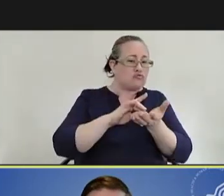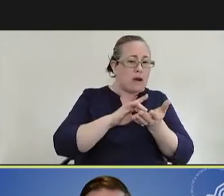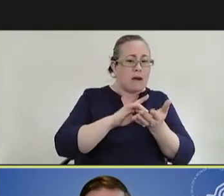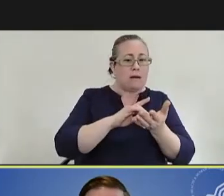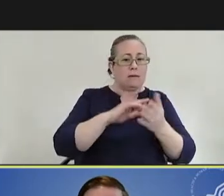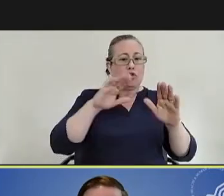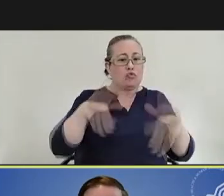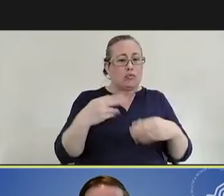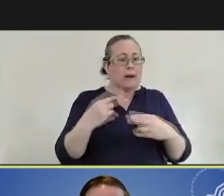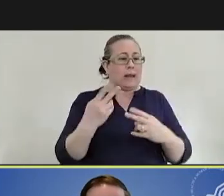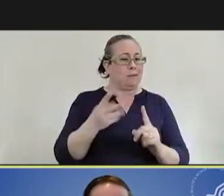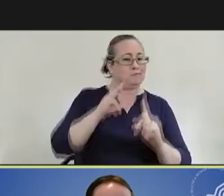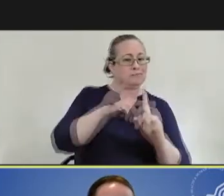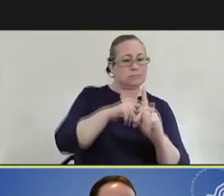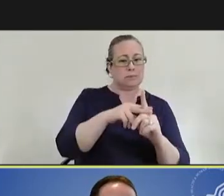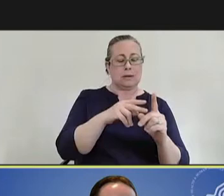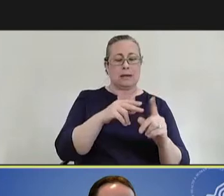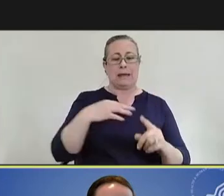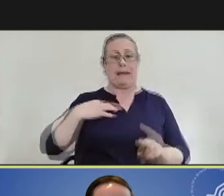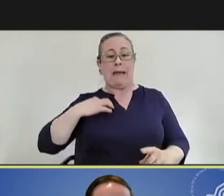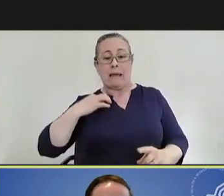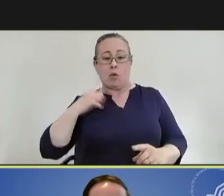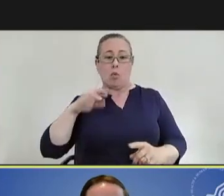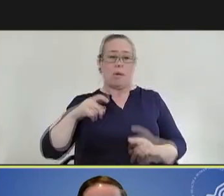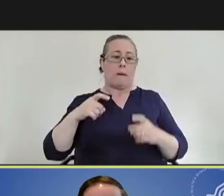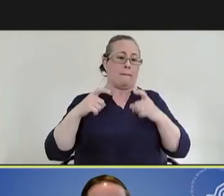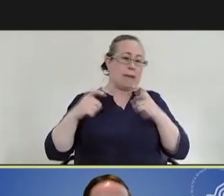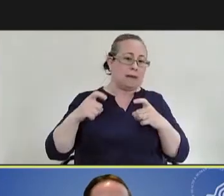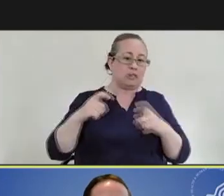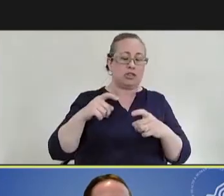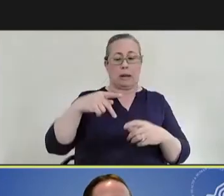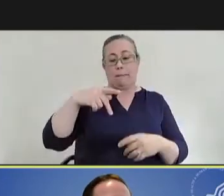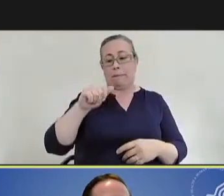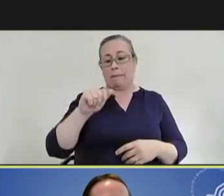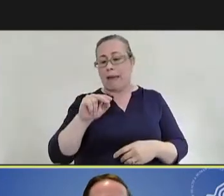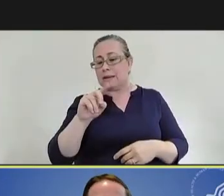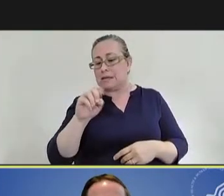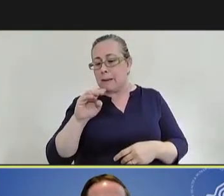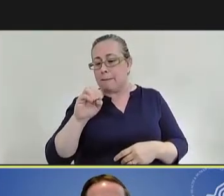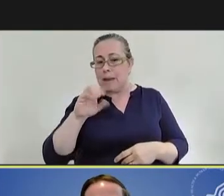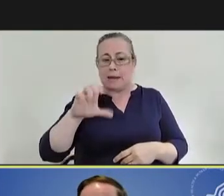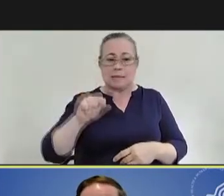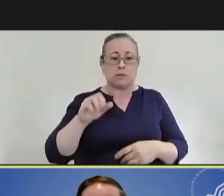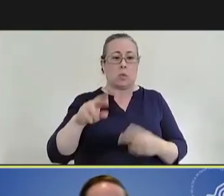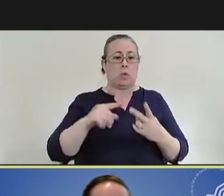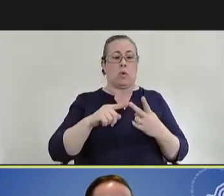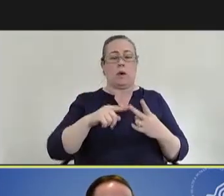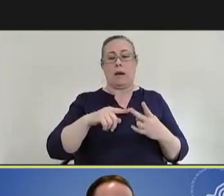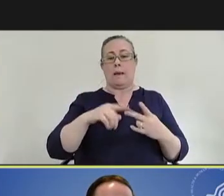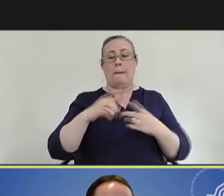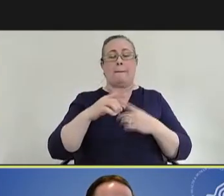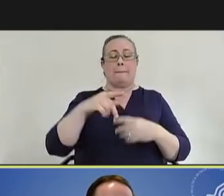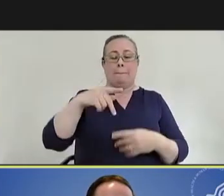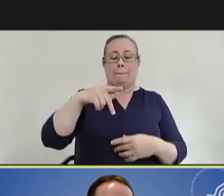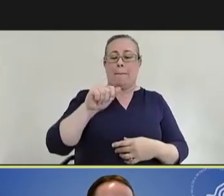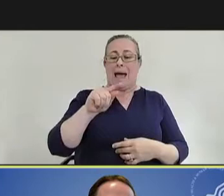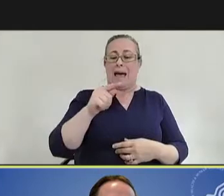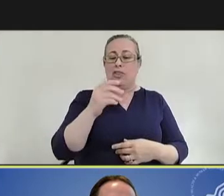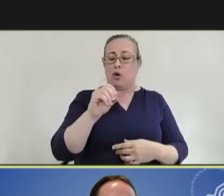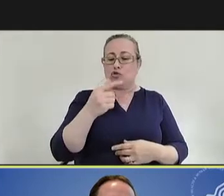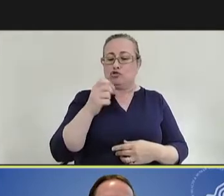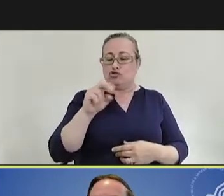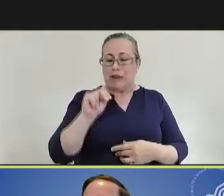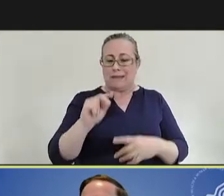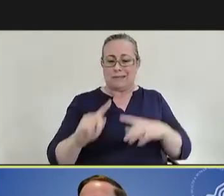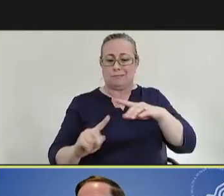pandemics or toxins or weapons or new pathogens that emerge in the environment. Can we use AI